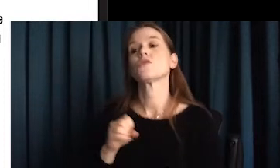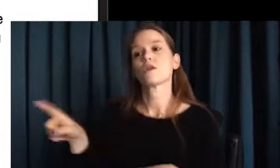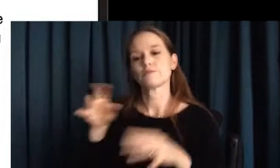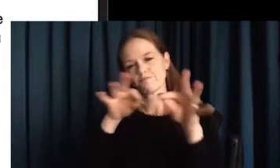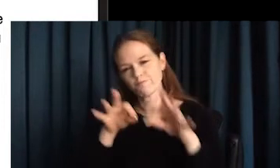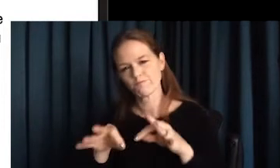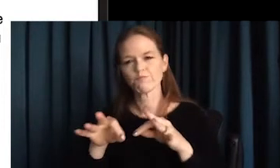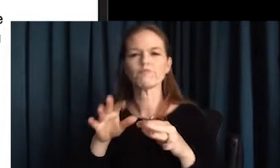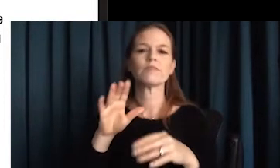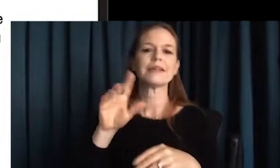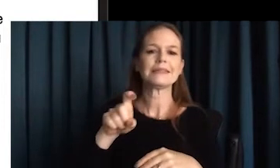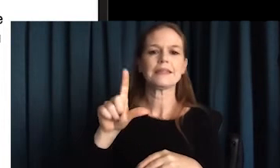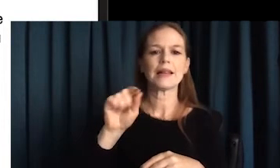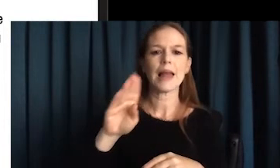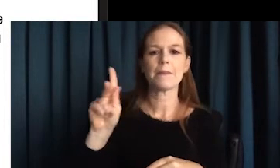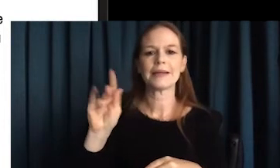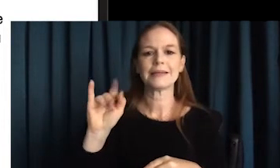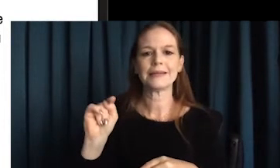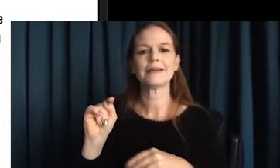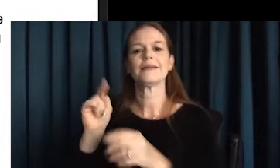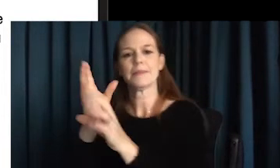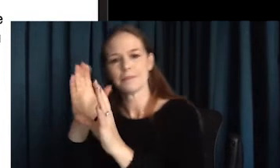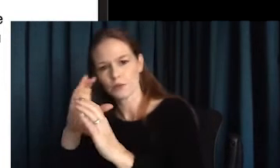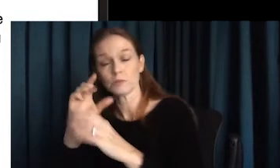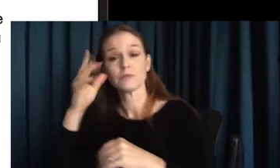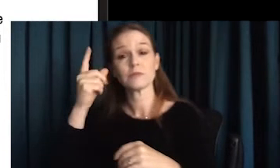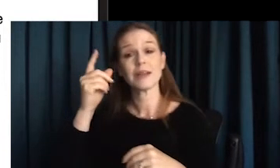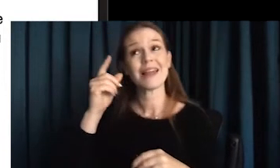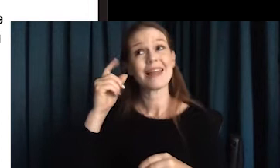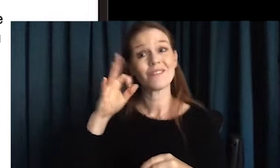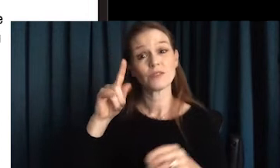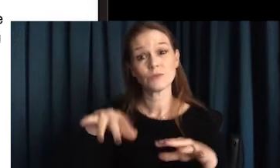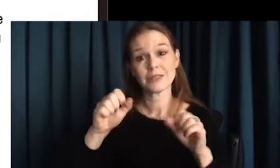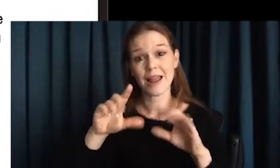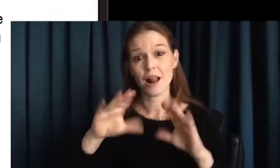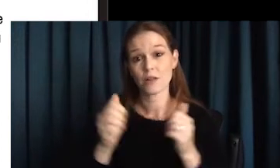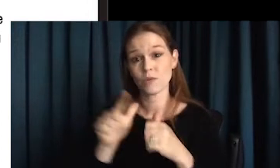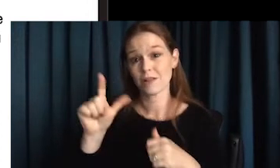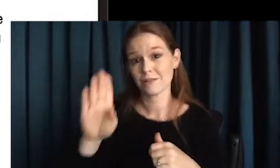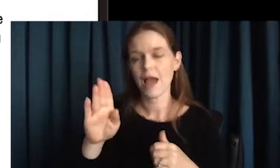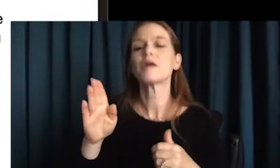And if you take a course with a lab it's likely that you're going to have to go to Palomar to pick up a lab kit.